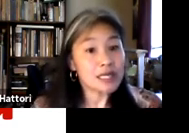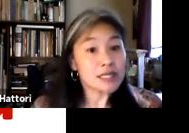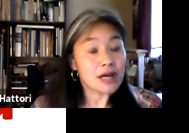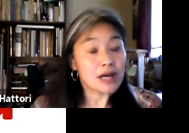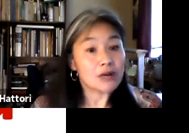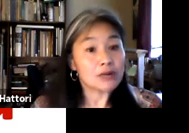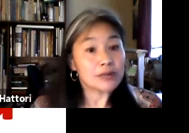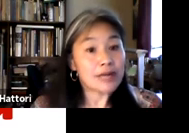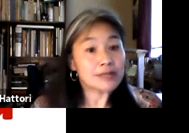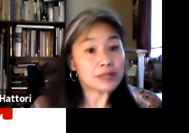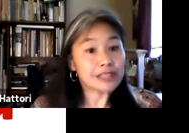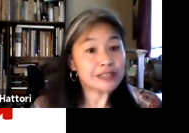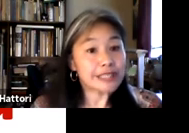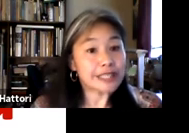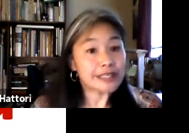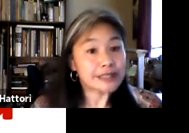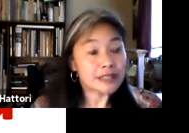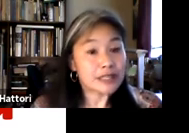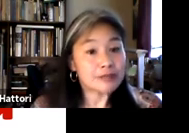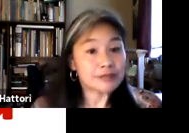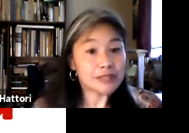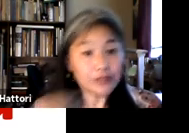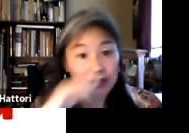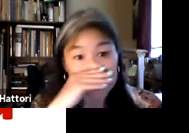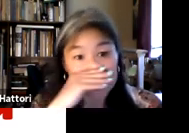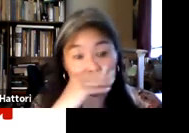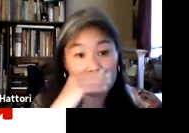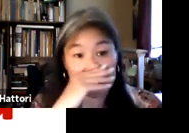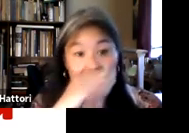So they were right here in this block. As you can see from this